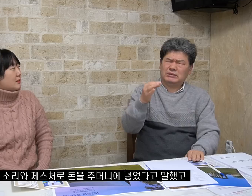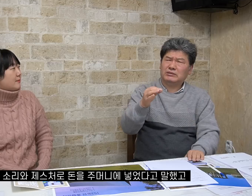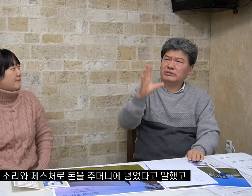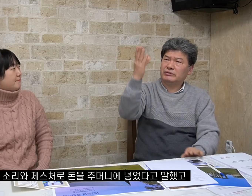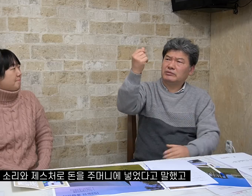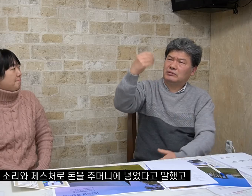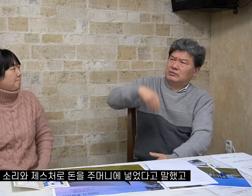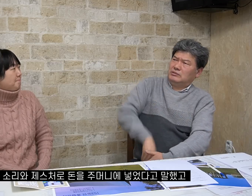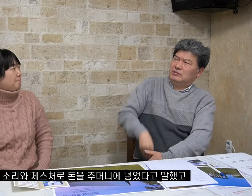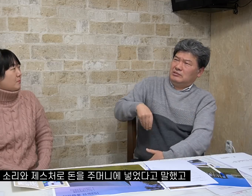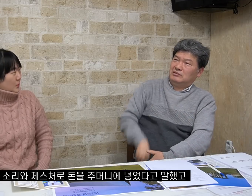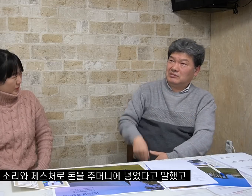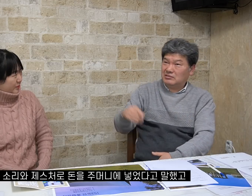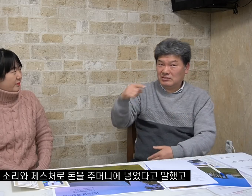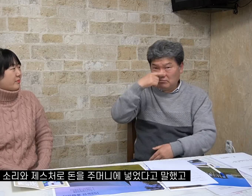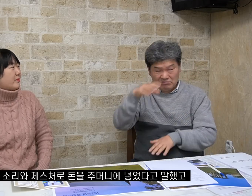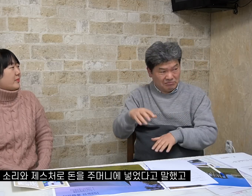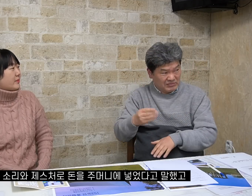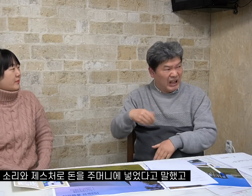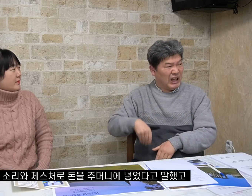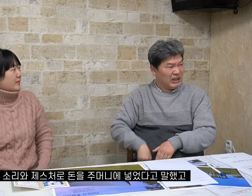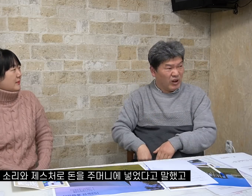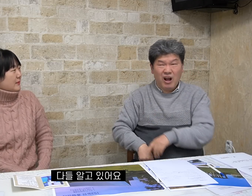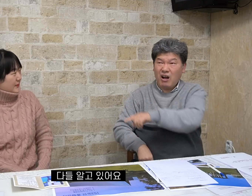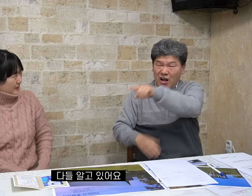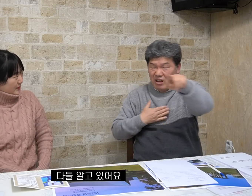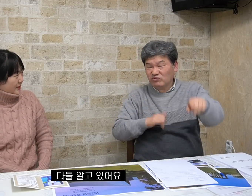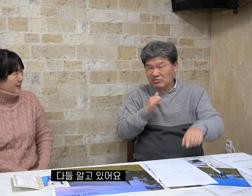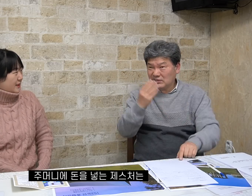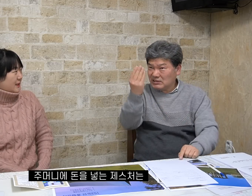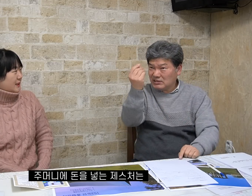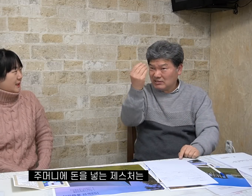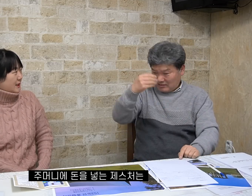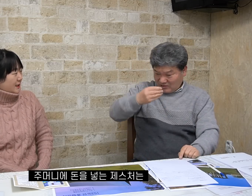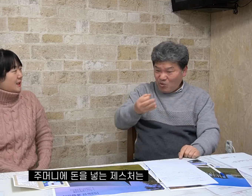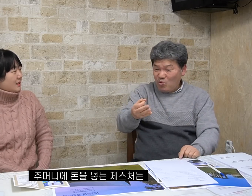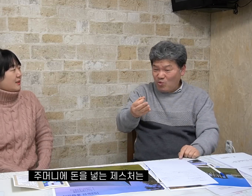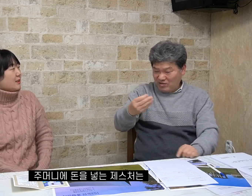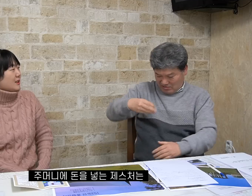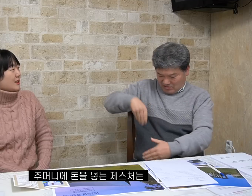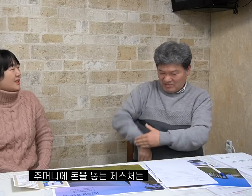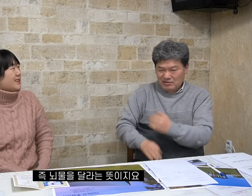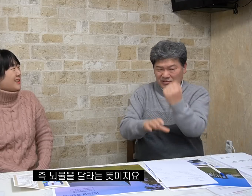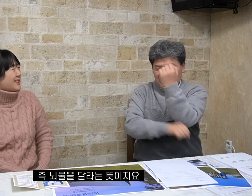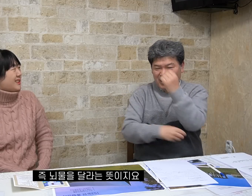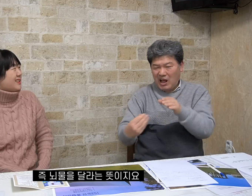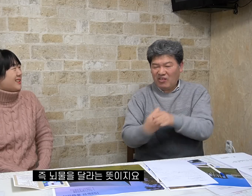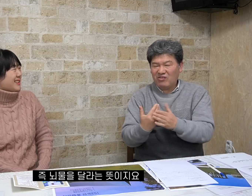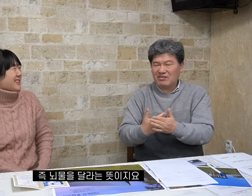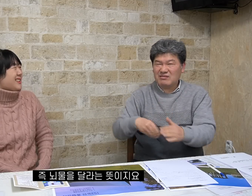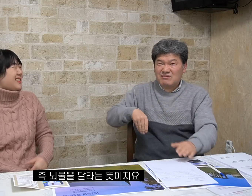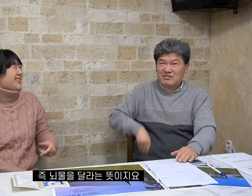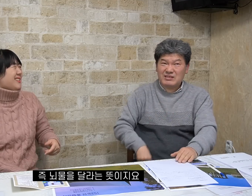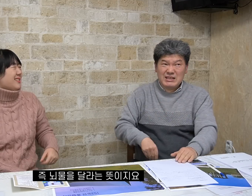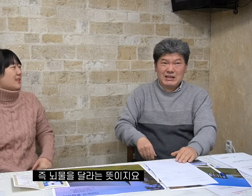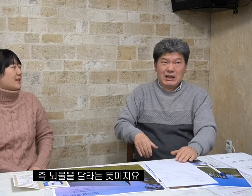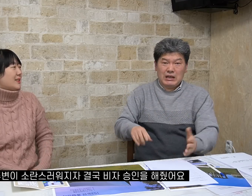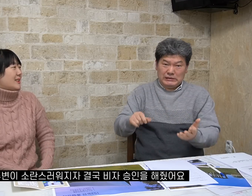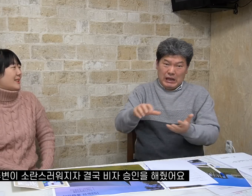I said with a loud voice and gesture that the police put money in their pockets and everyone knows. The gesture of putting money in your pocket means asking for a bribe.